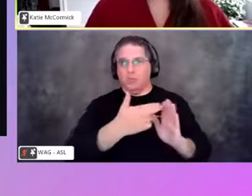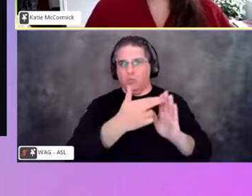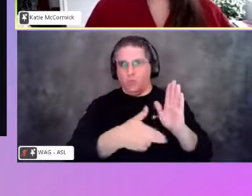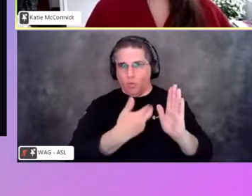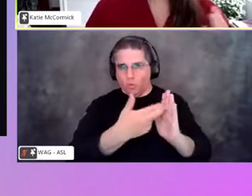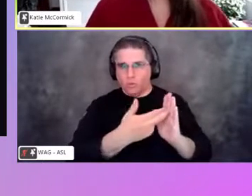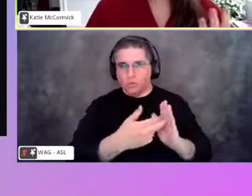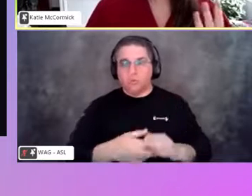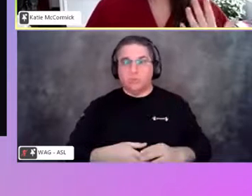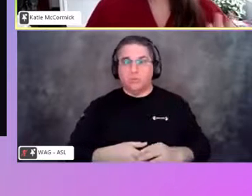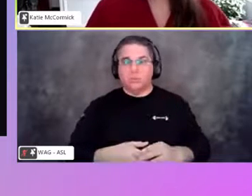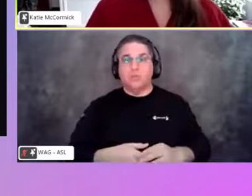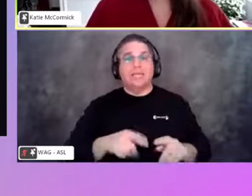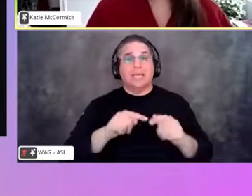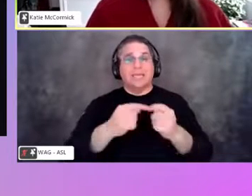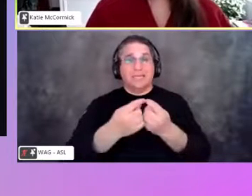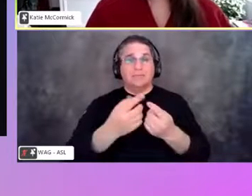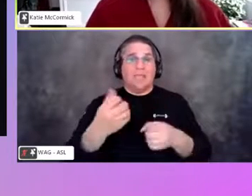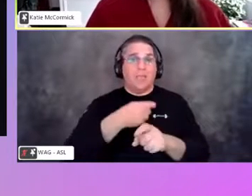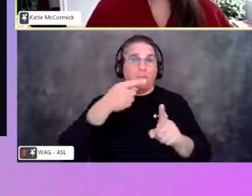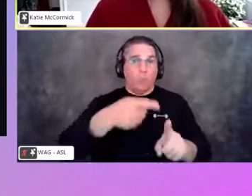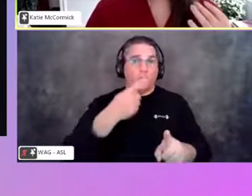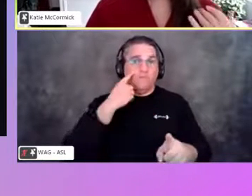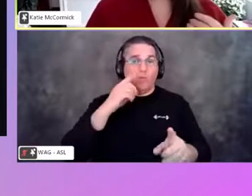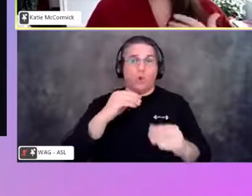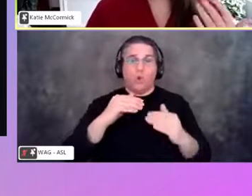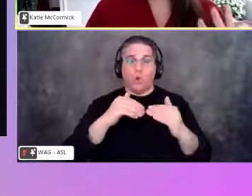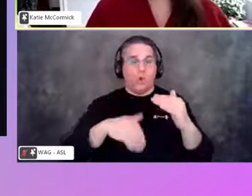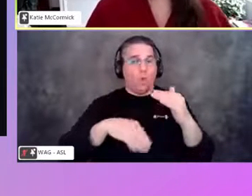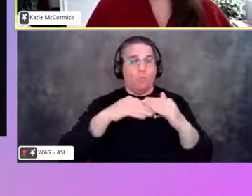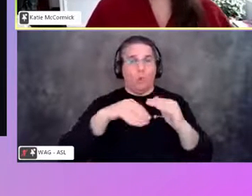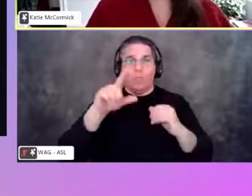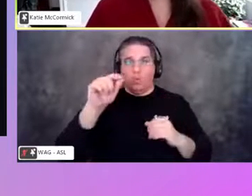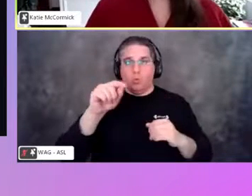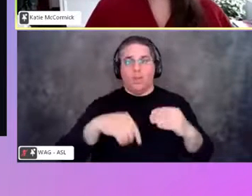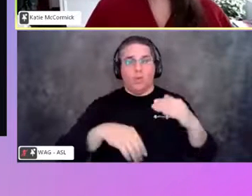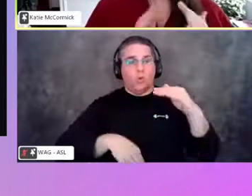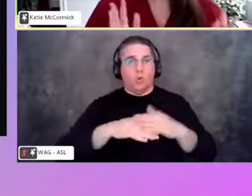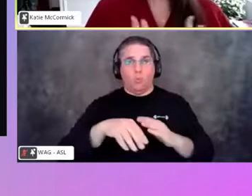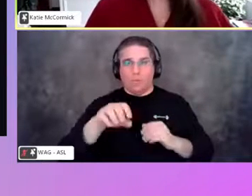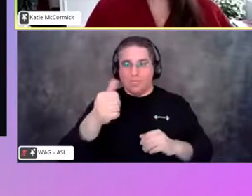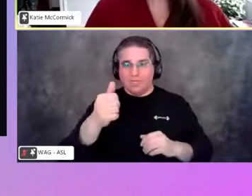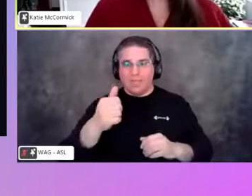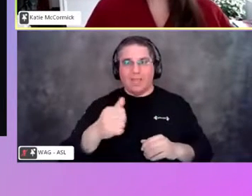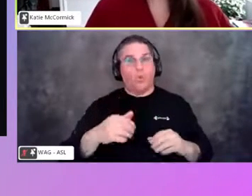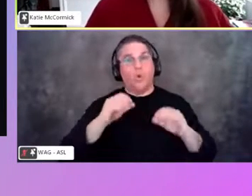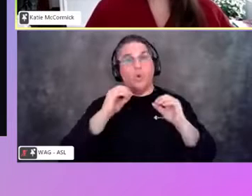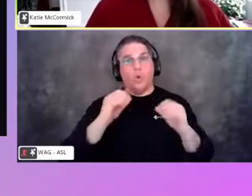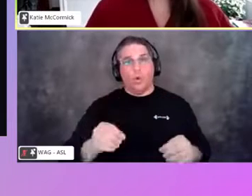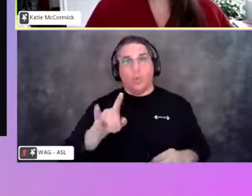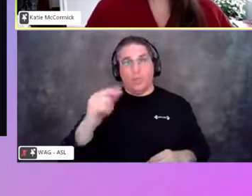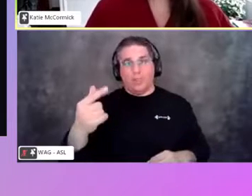everywhere. So we score them based on how many places they're disabling our roles. Teams get points for more